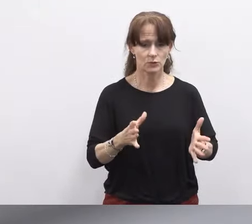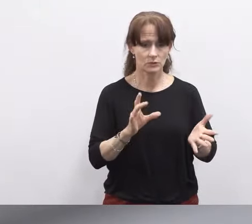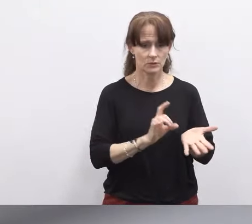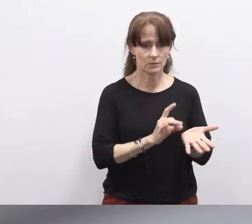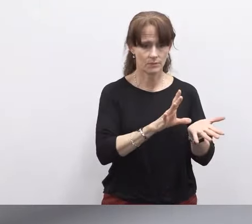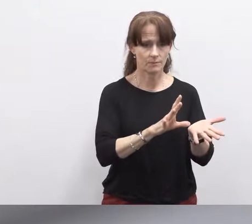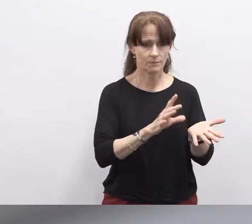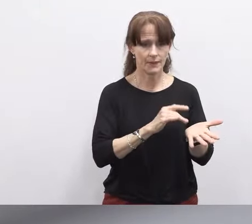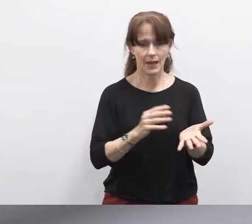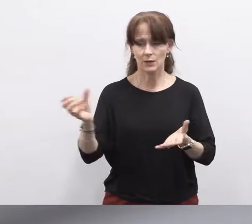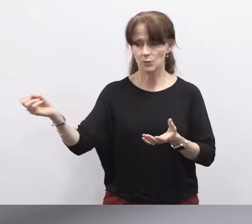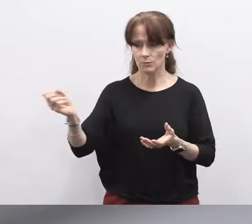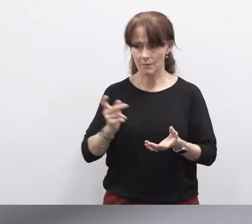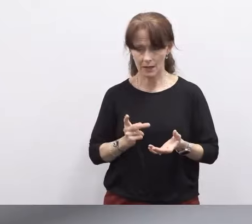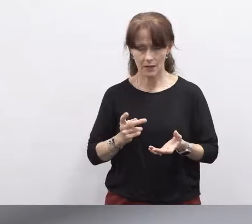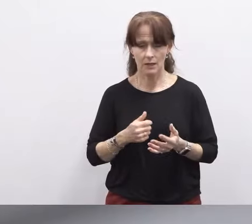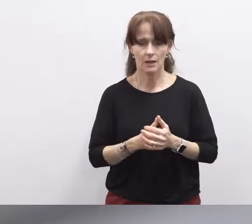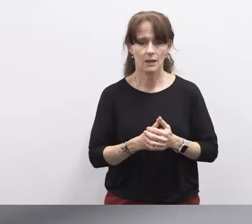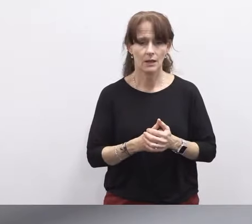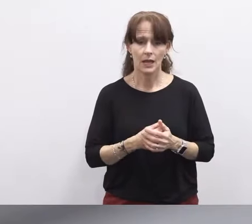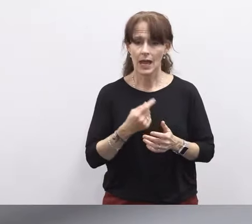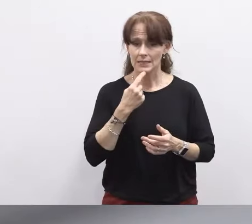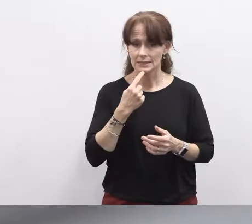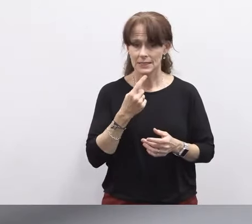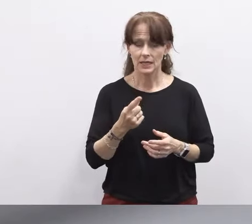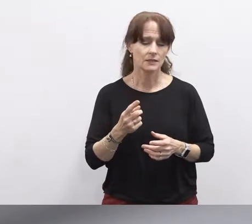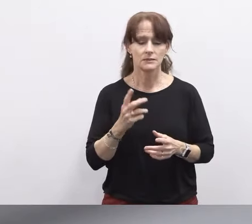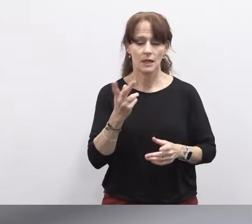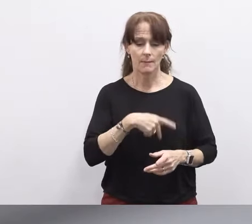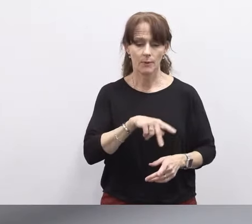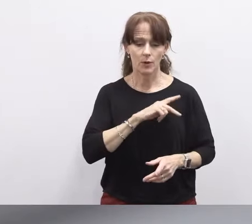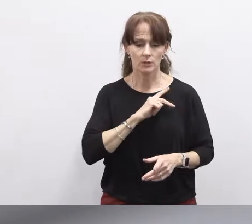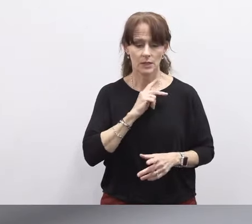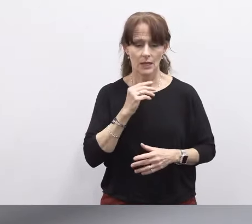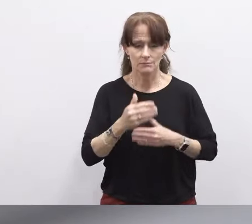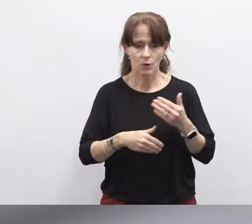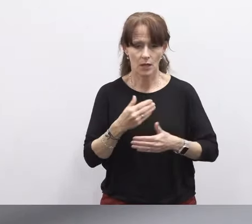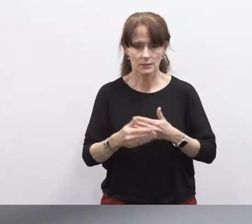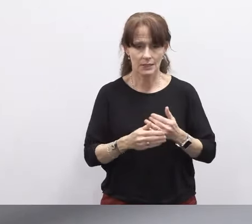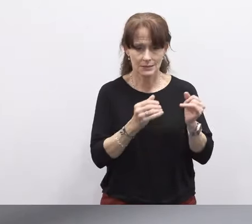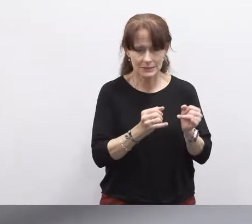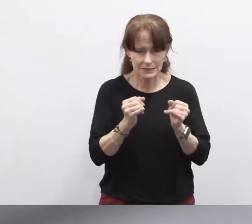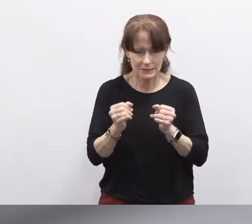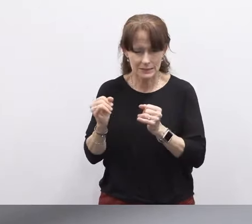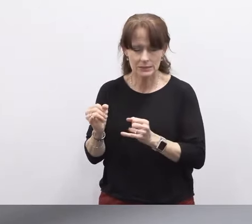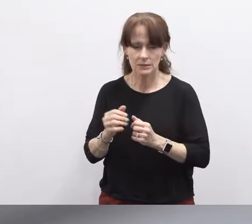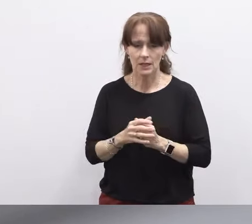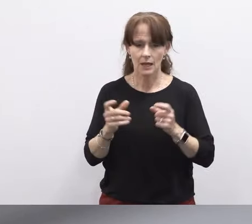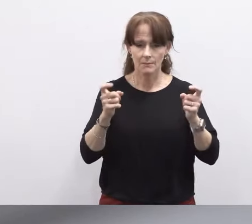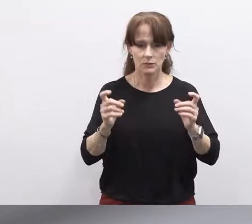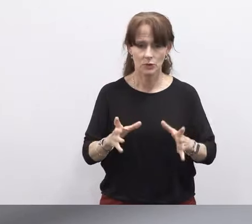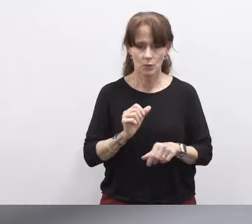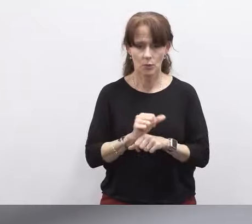as well as readmission. I can tell you that it's a very personalized process of an administrator that works with families,